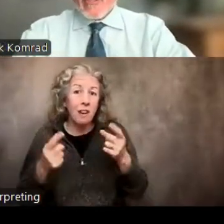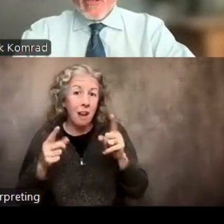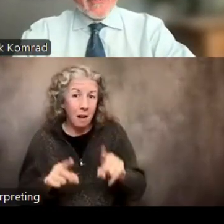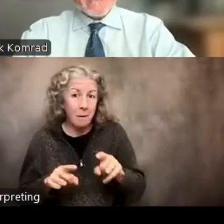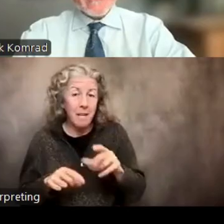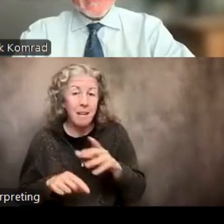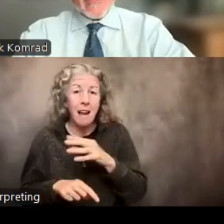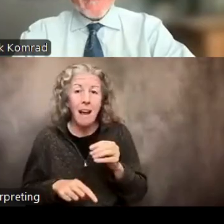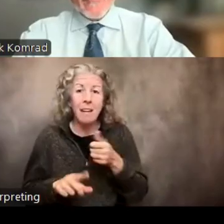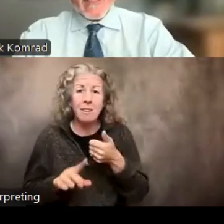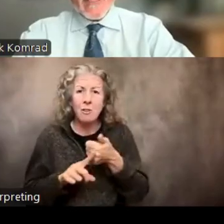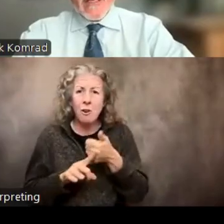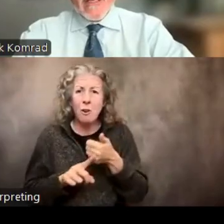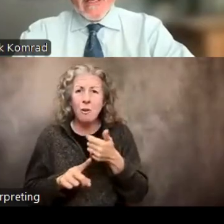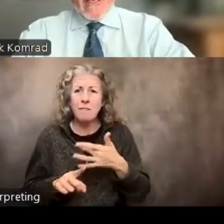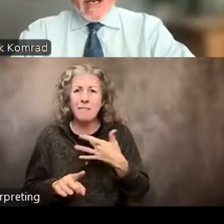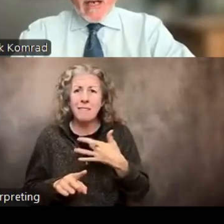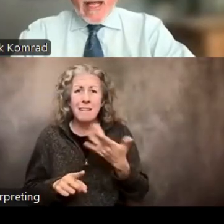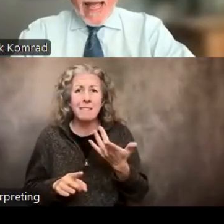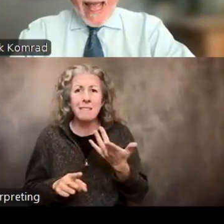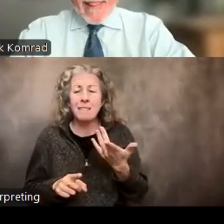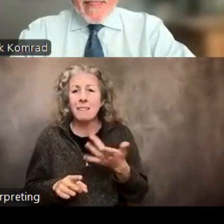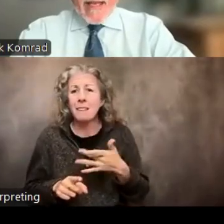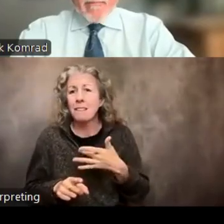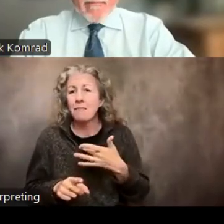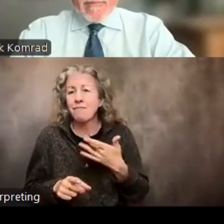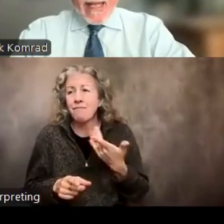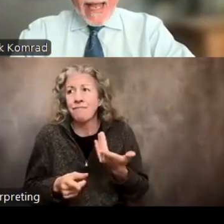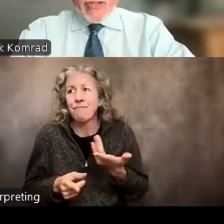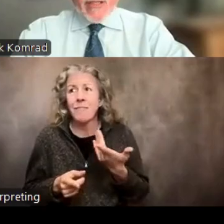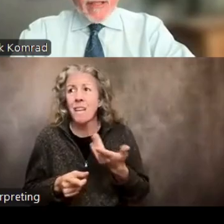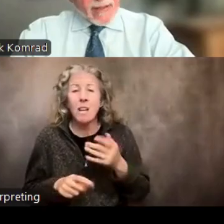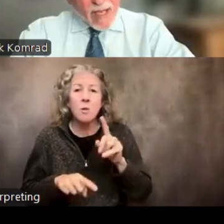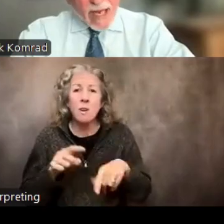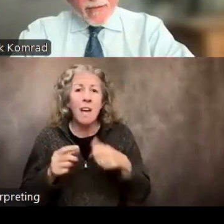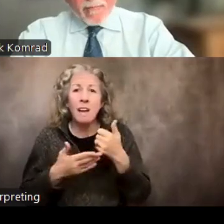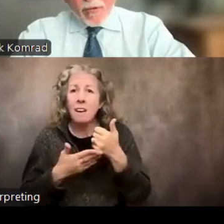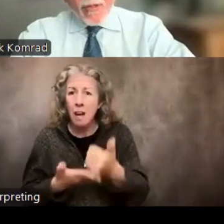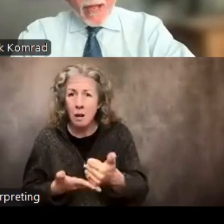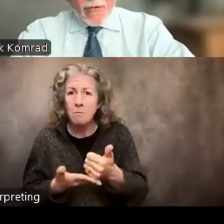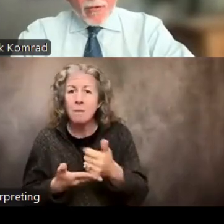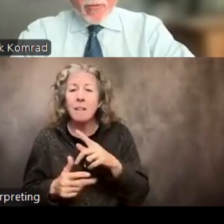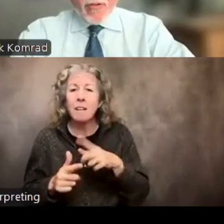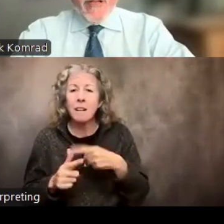own sense of futility, then actually both either approving